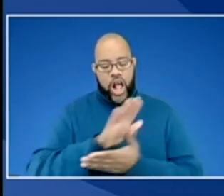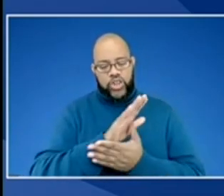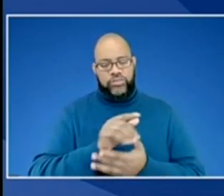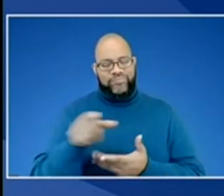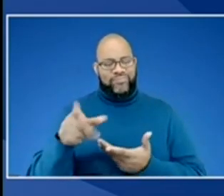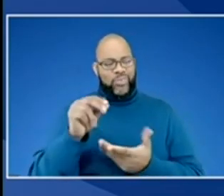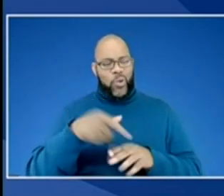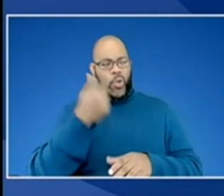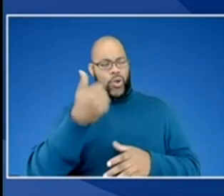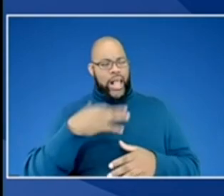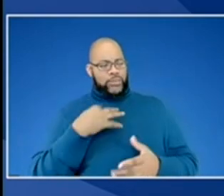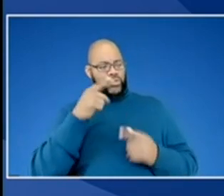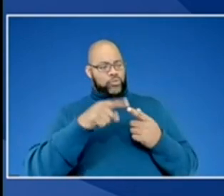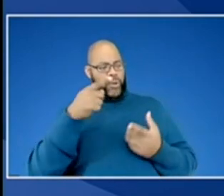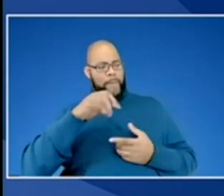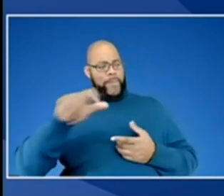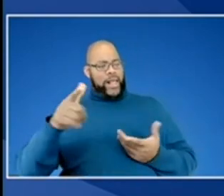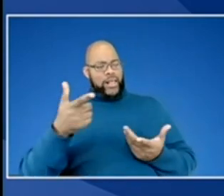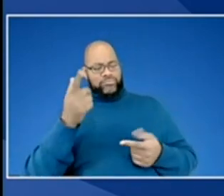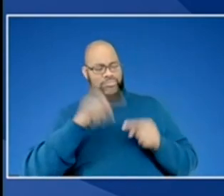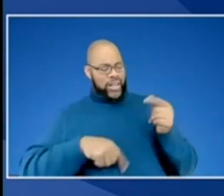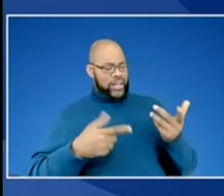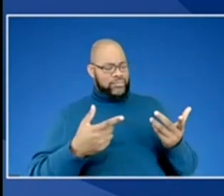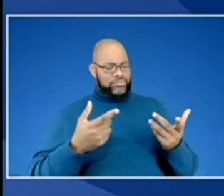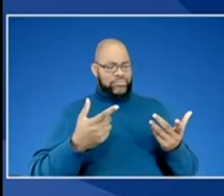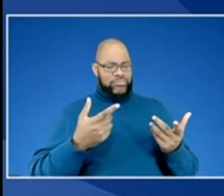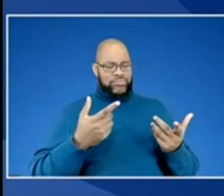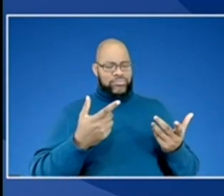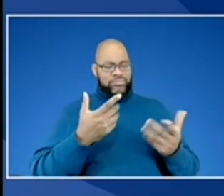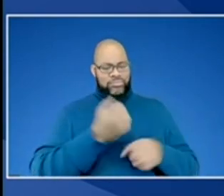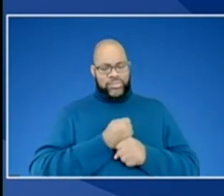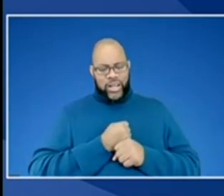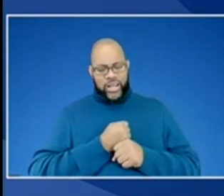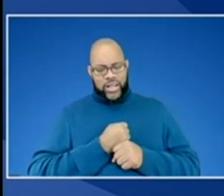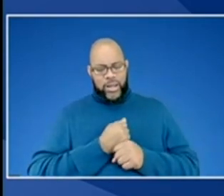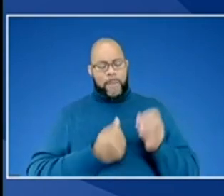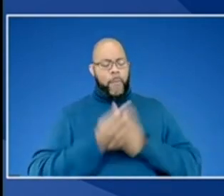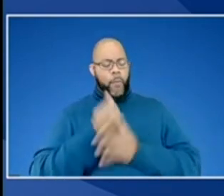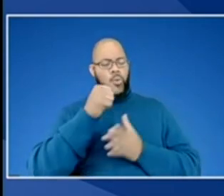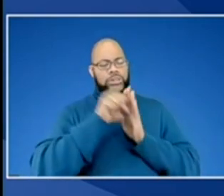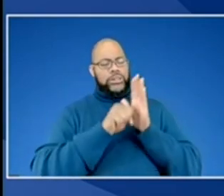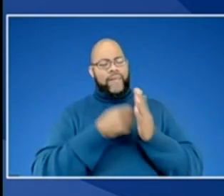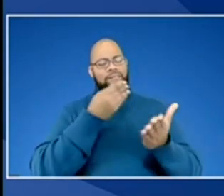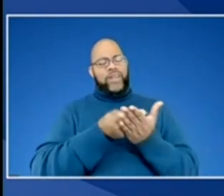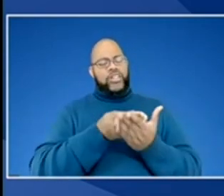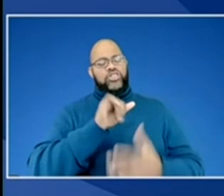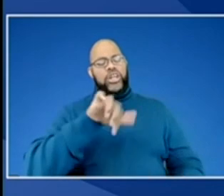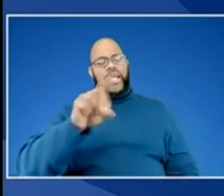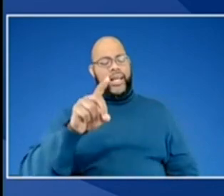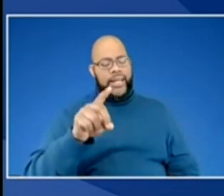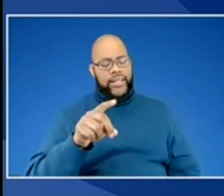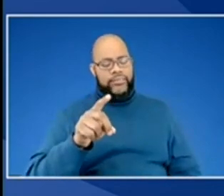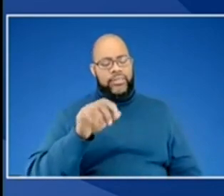eligible for Pell Grant, they're no longer eligible for most of the state financial aid that people are given.